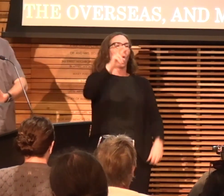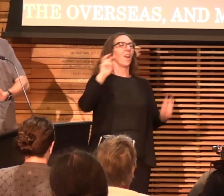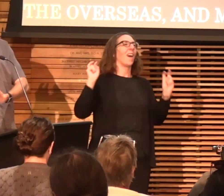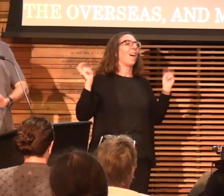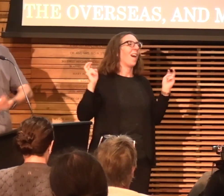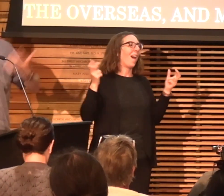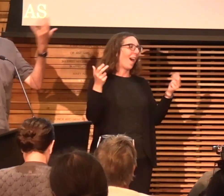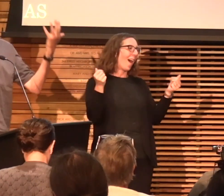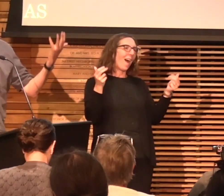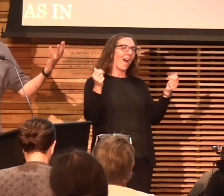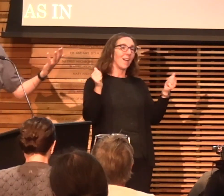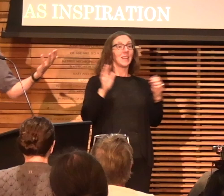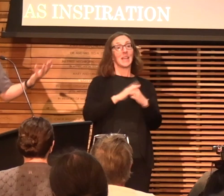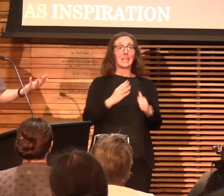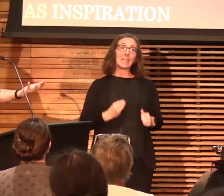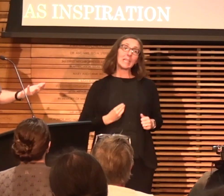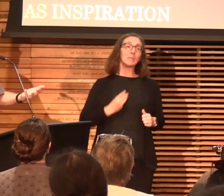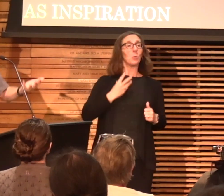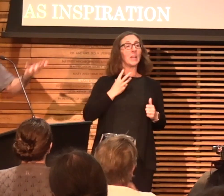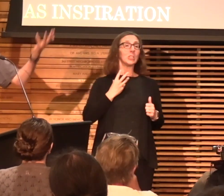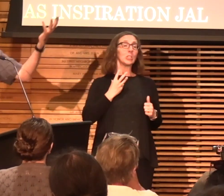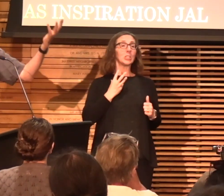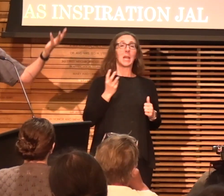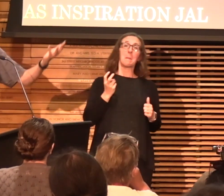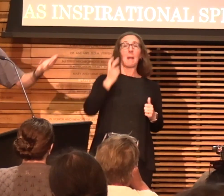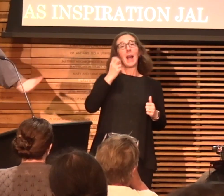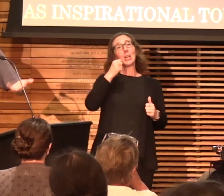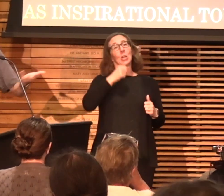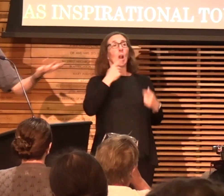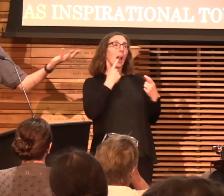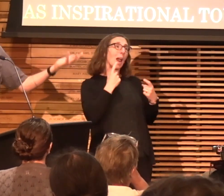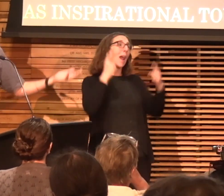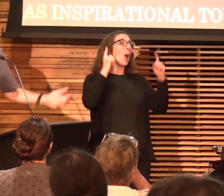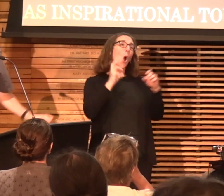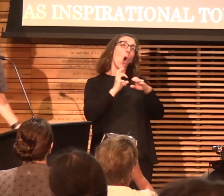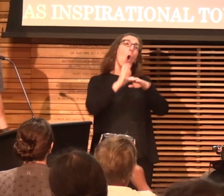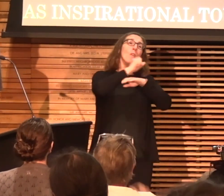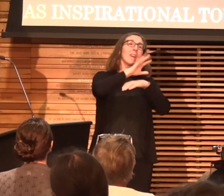the inspirational blind girl who's overcome adversity